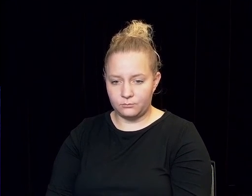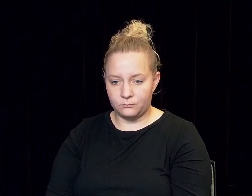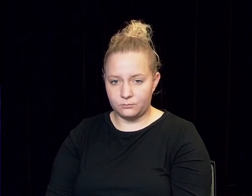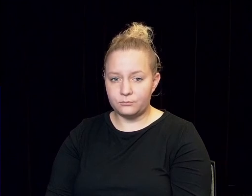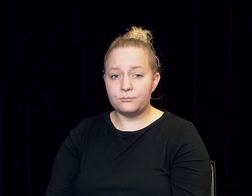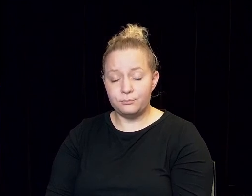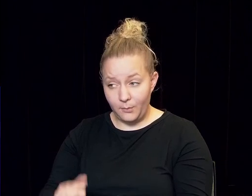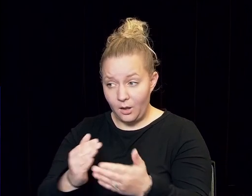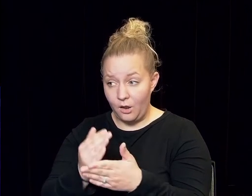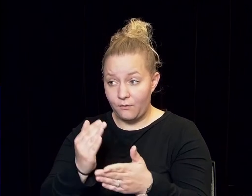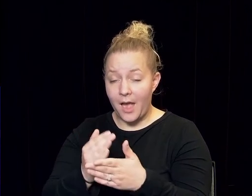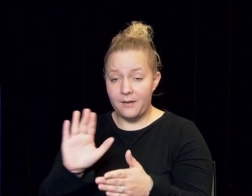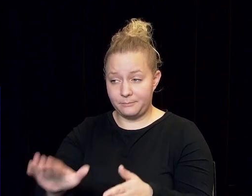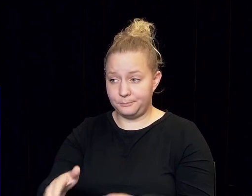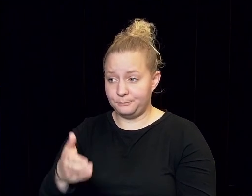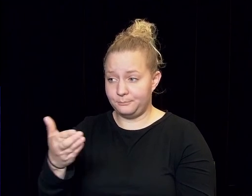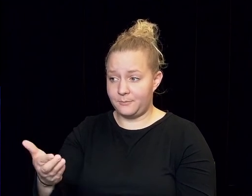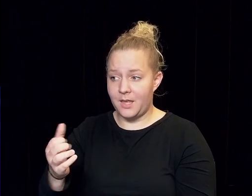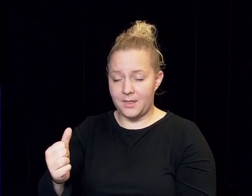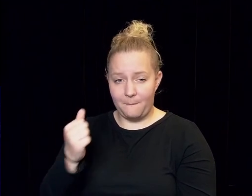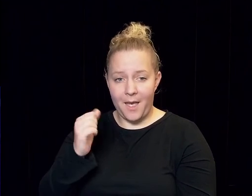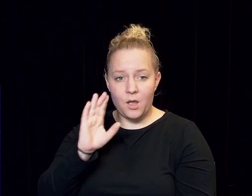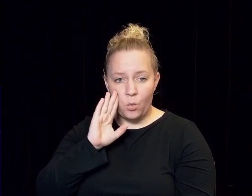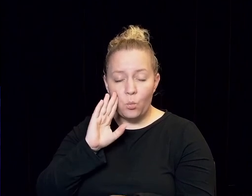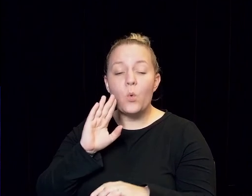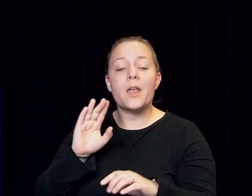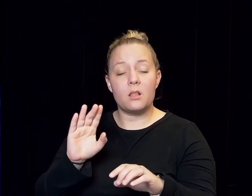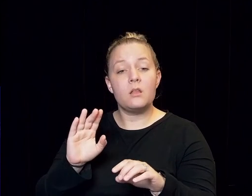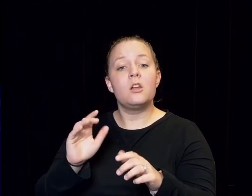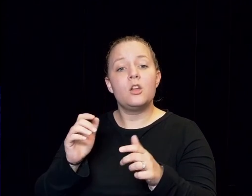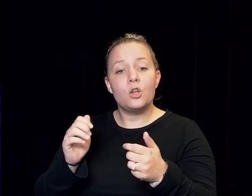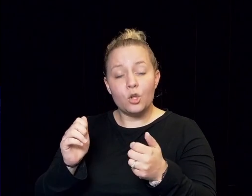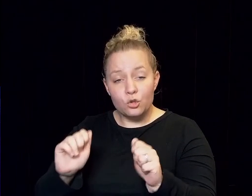All right, so back here you are going to work out these examples five through